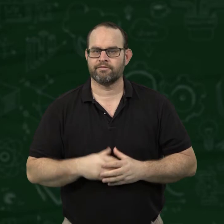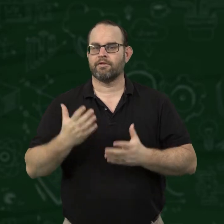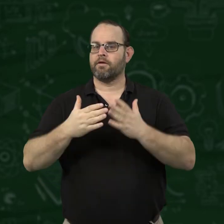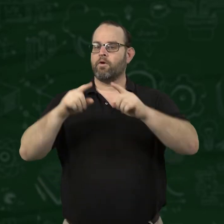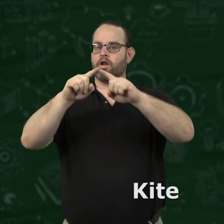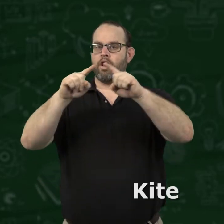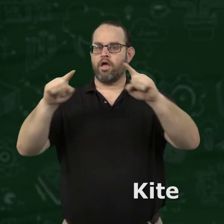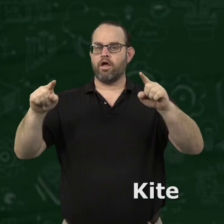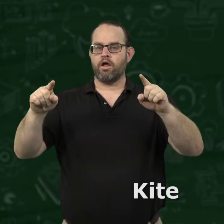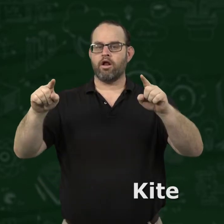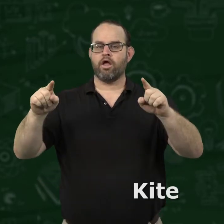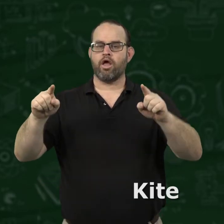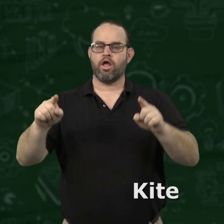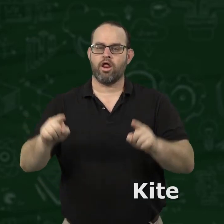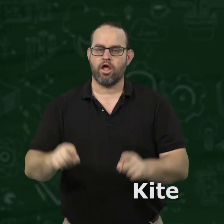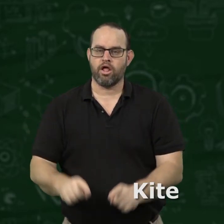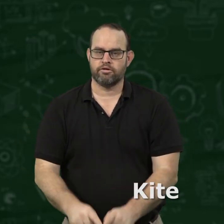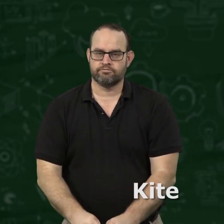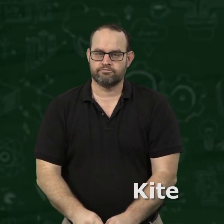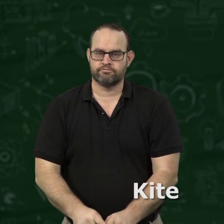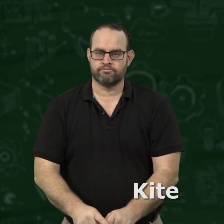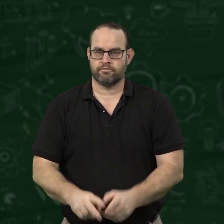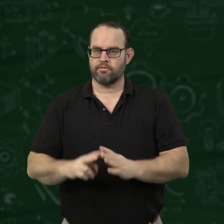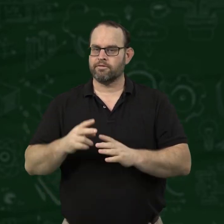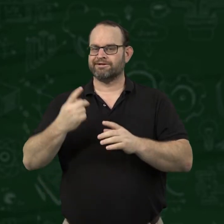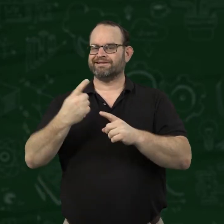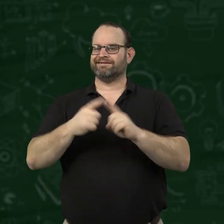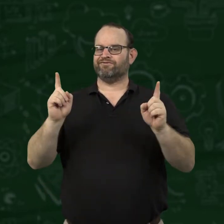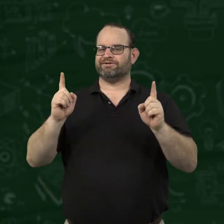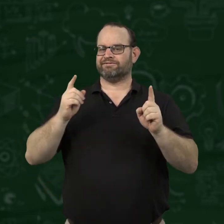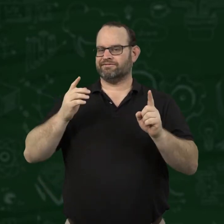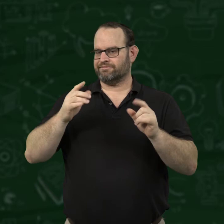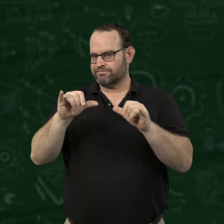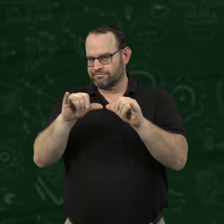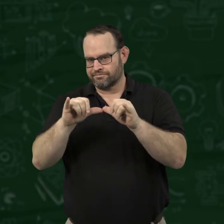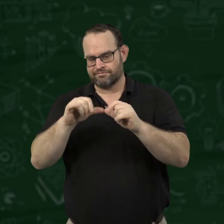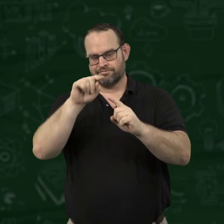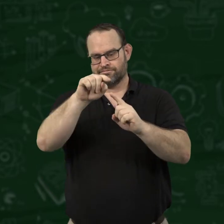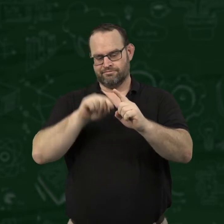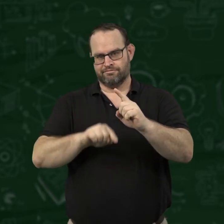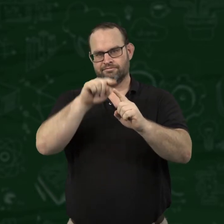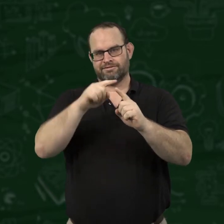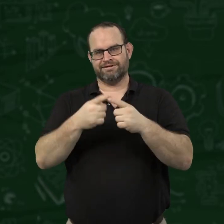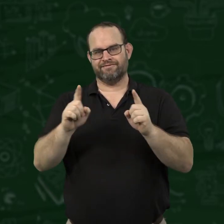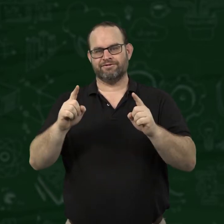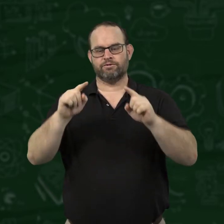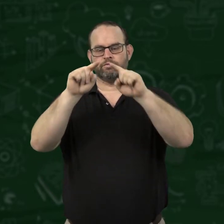Another example is a kite, this one is a little bit different because it has two pairs of sides that are of different length.